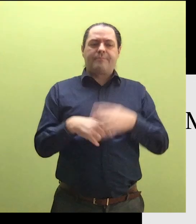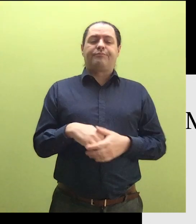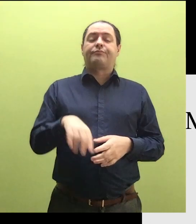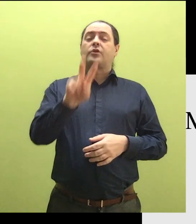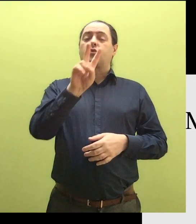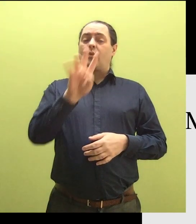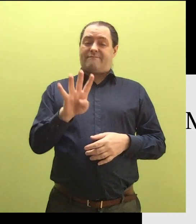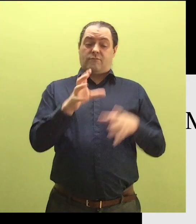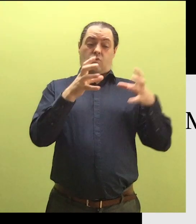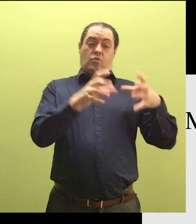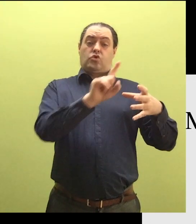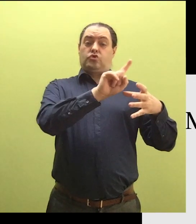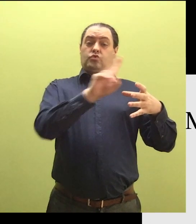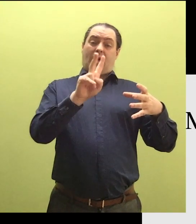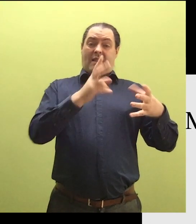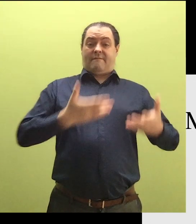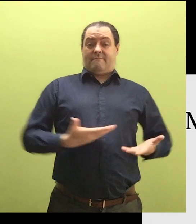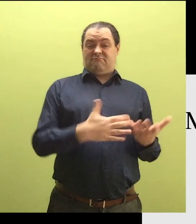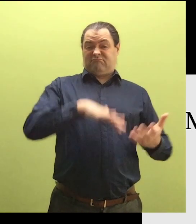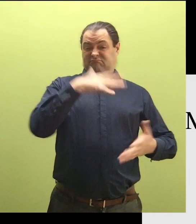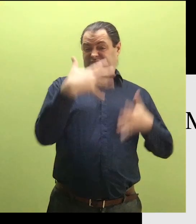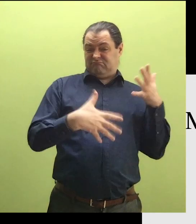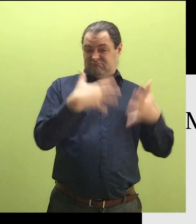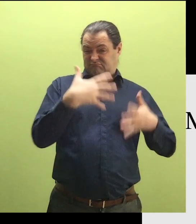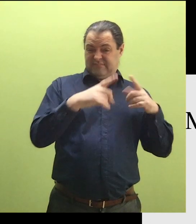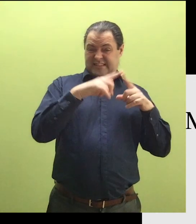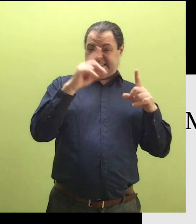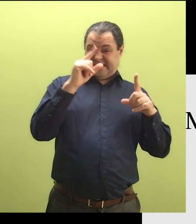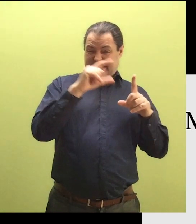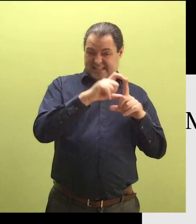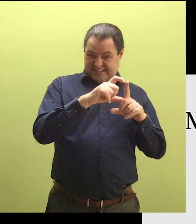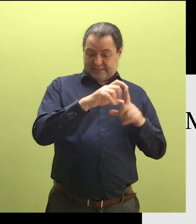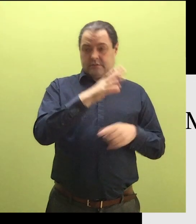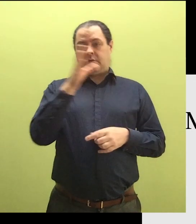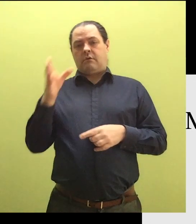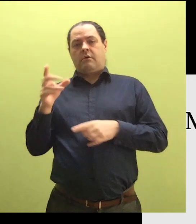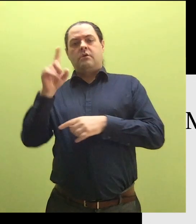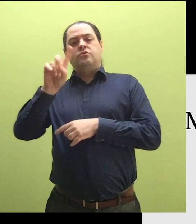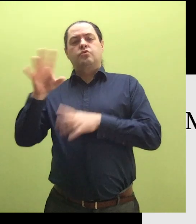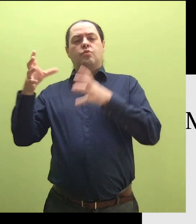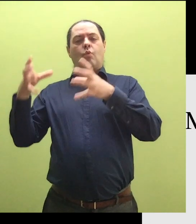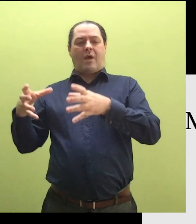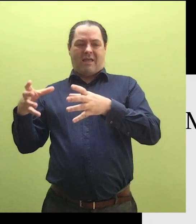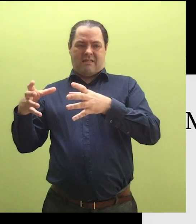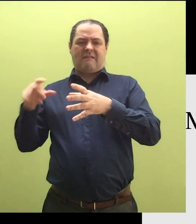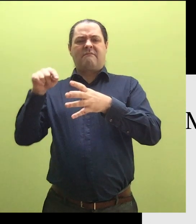of which got exposed to Turkish Sign Language from birth on and the remaining half getting exposed to Turkish Sign Language